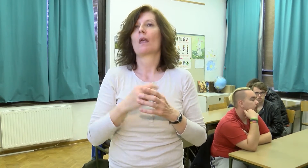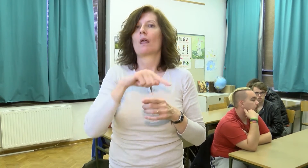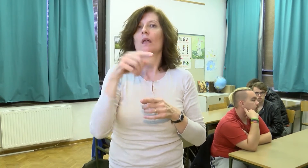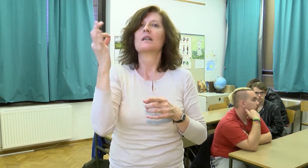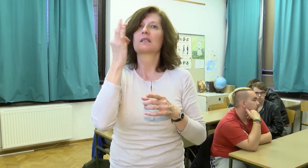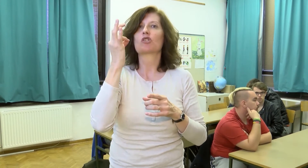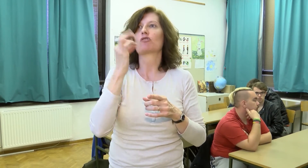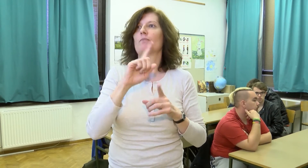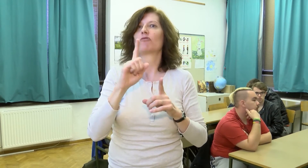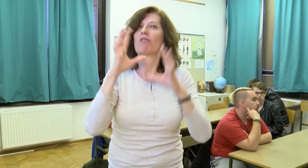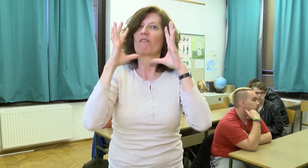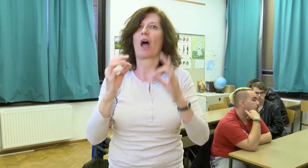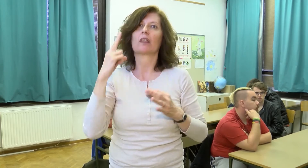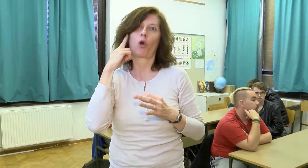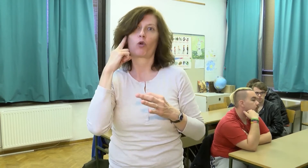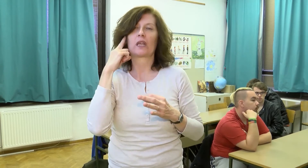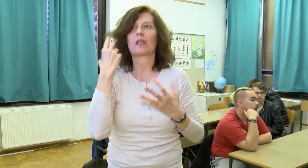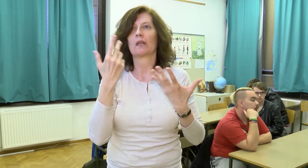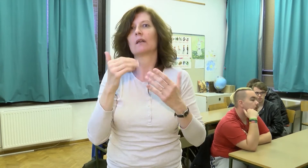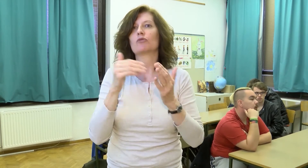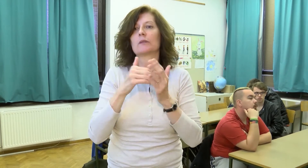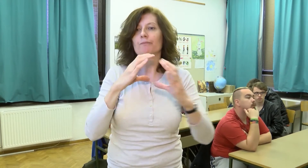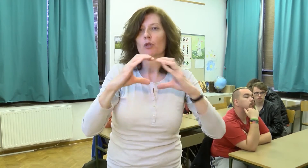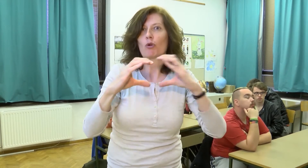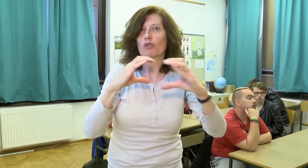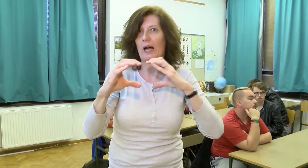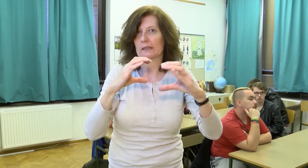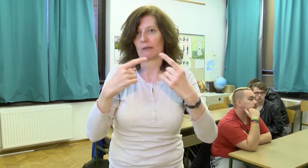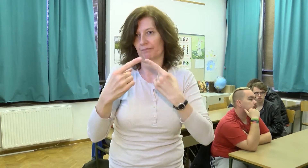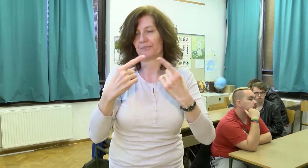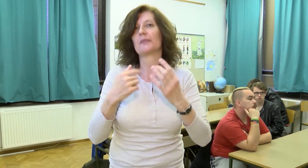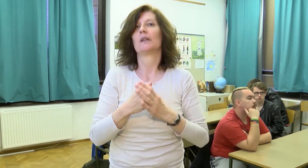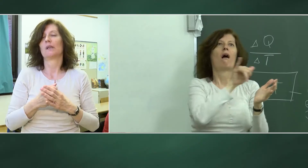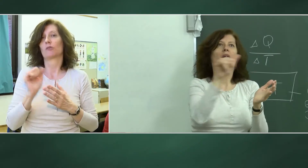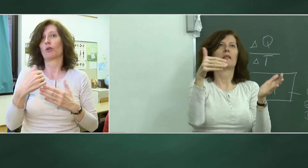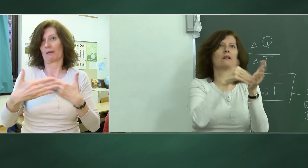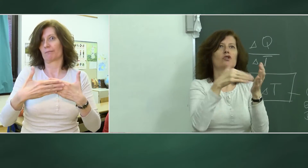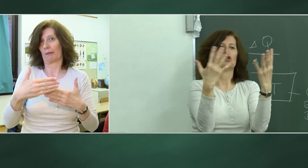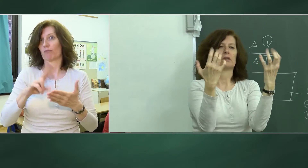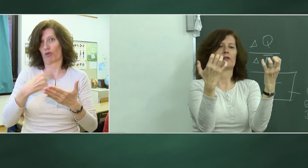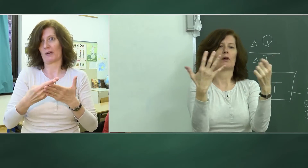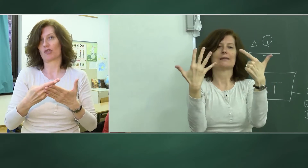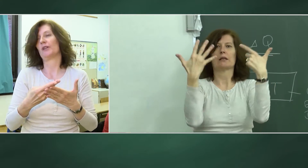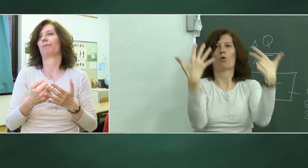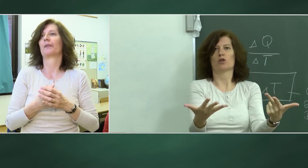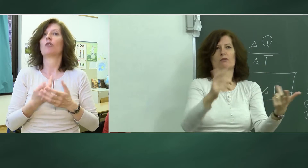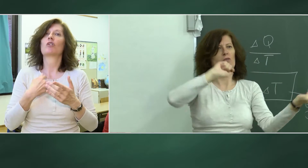The hearing do not know how to communicate with a deaf person, so I need an interpreter.